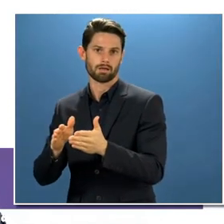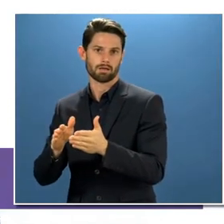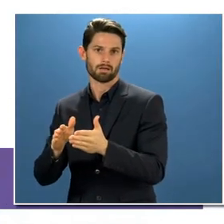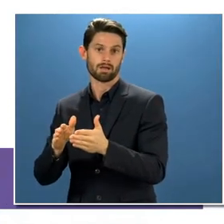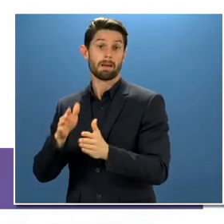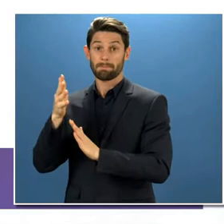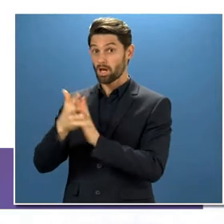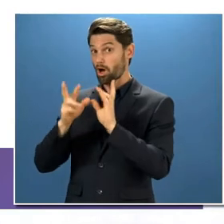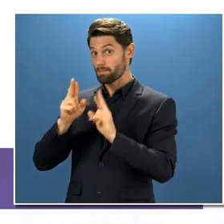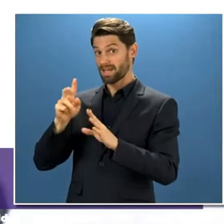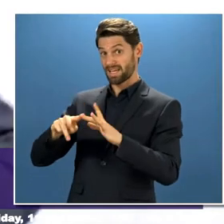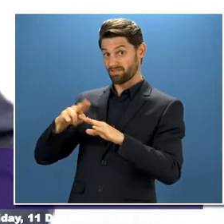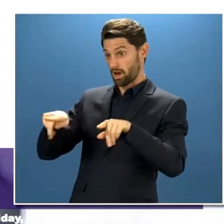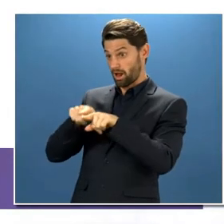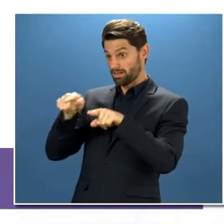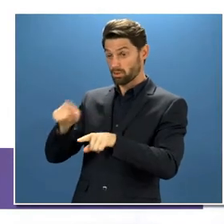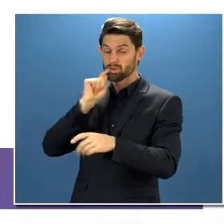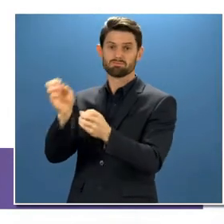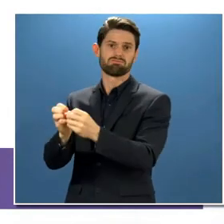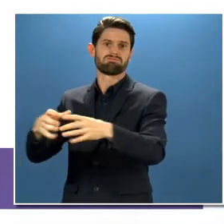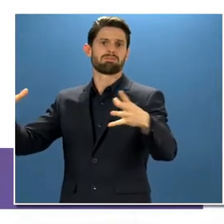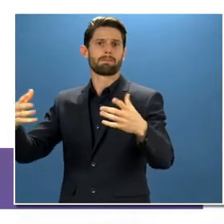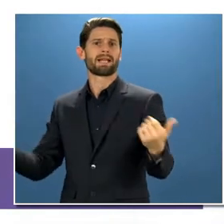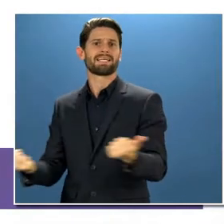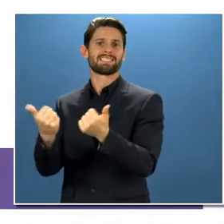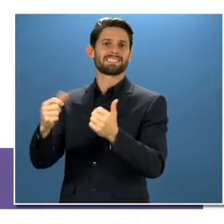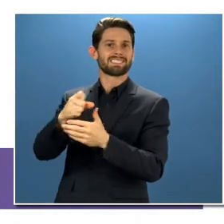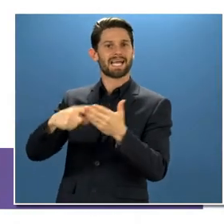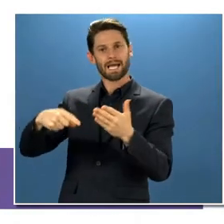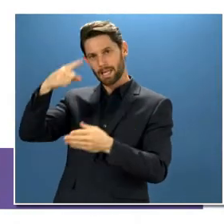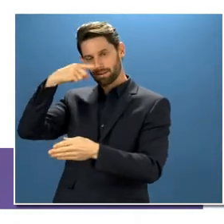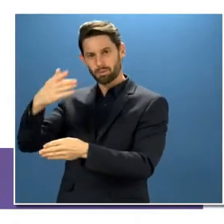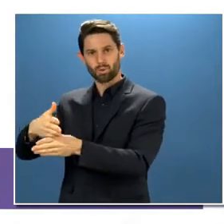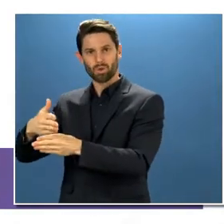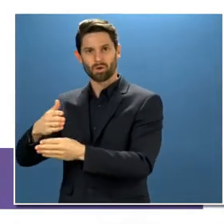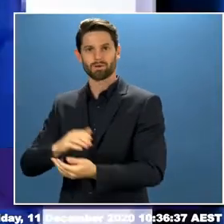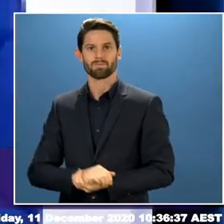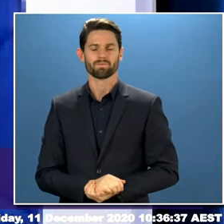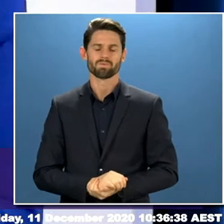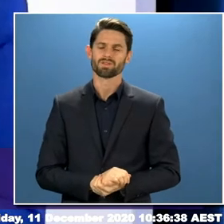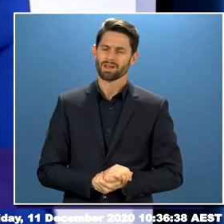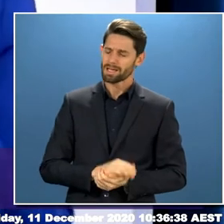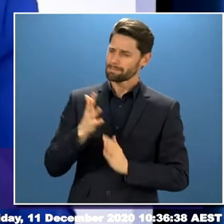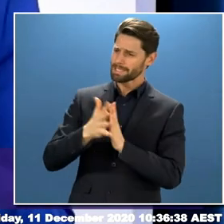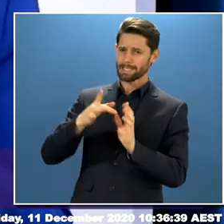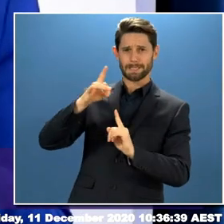It is coming back to the fundamentals of an employment relationship, one of mutual trust and confidence, rather than